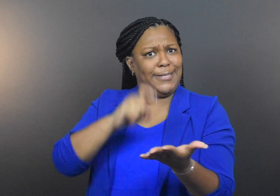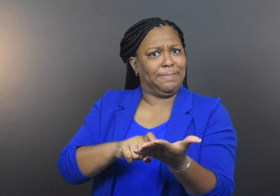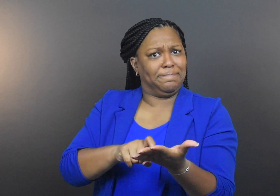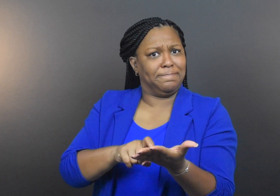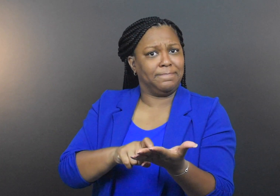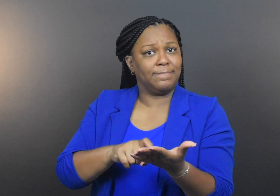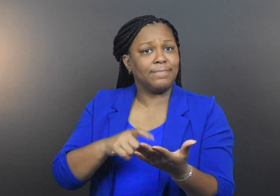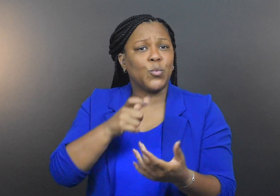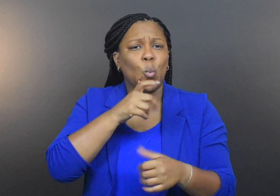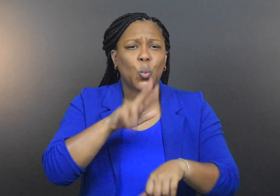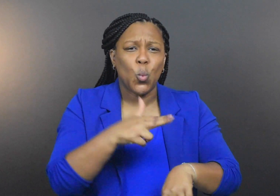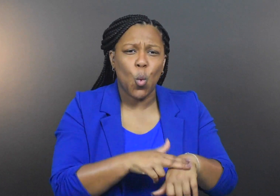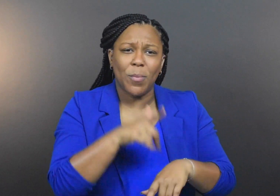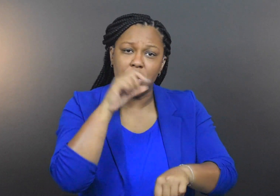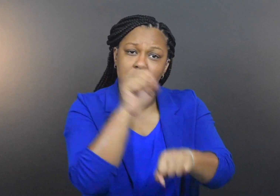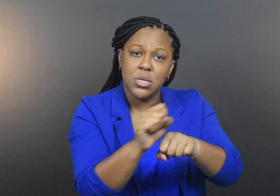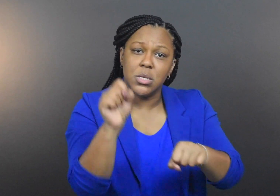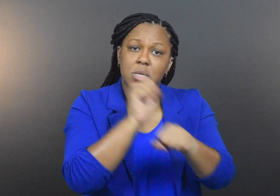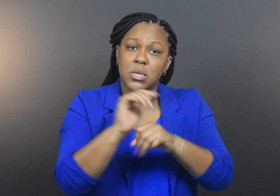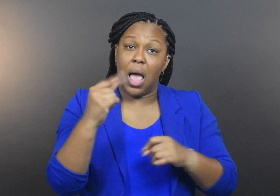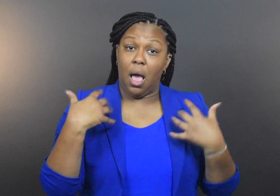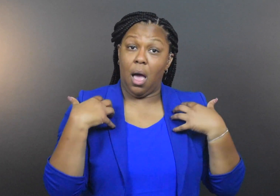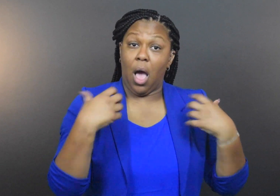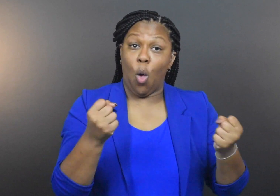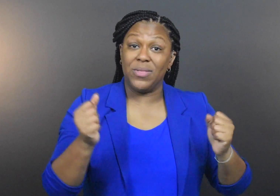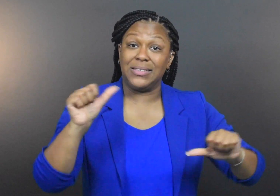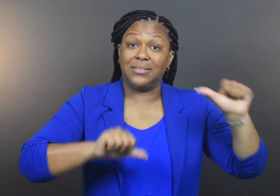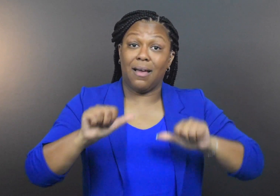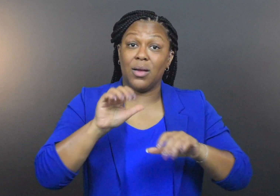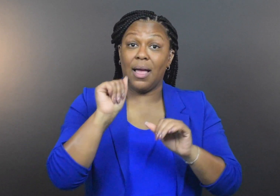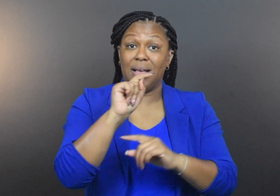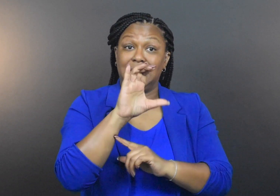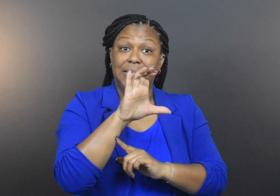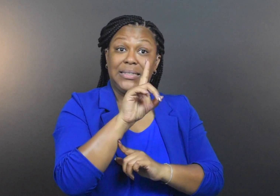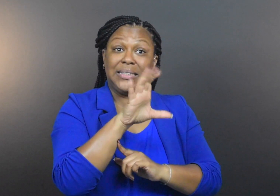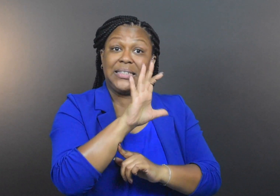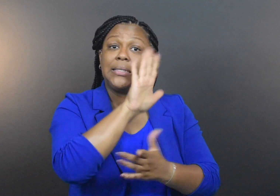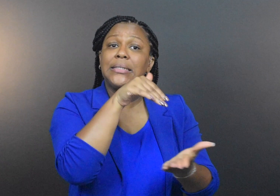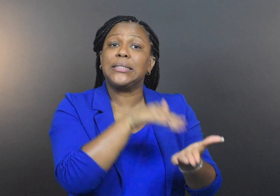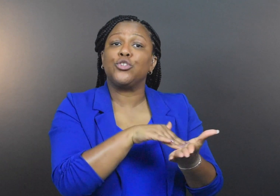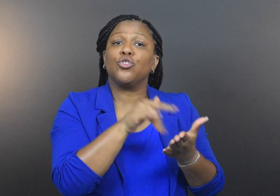Wil, who normally works as a health scientist in CDC’s Center for Surveillance,